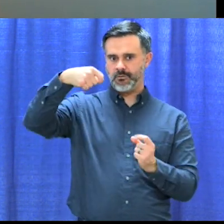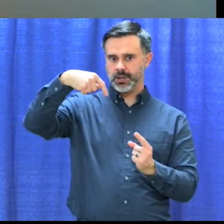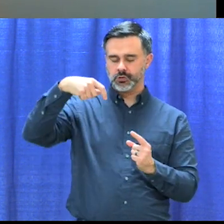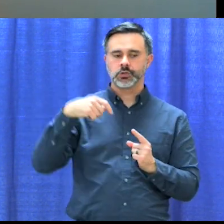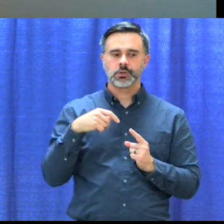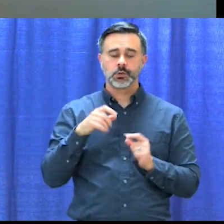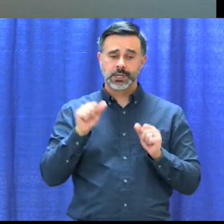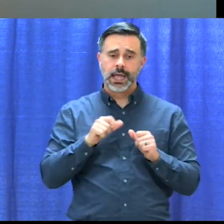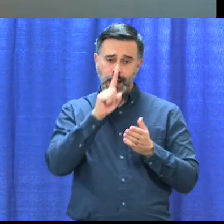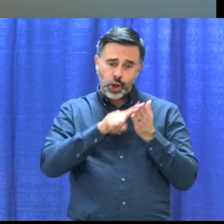as an option.